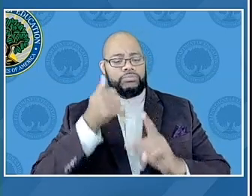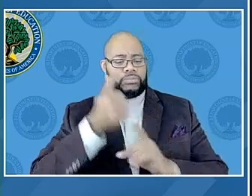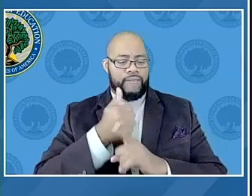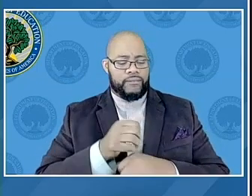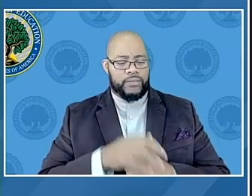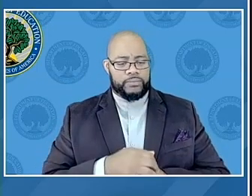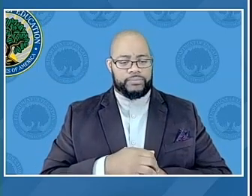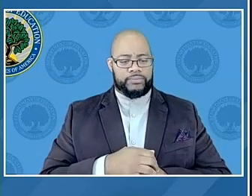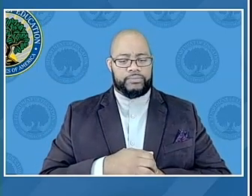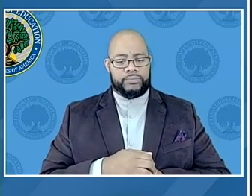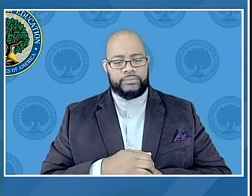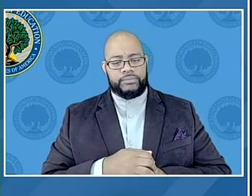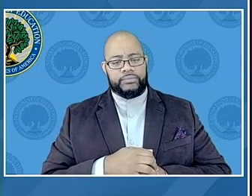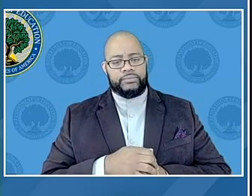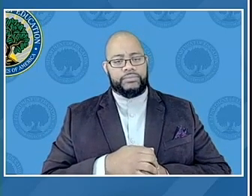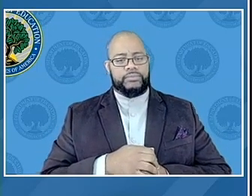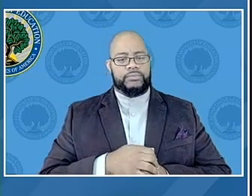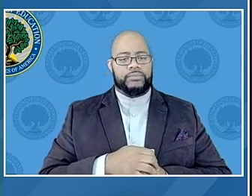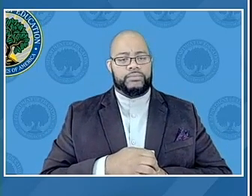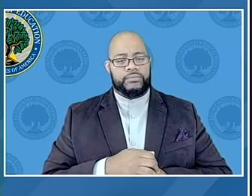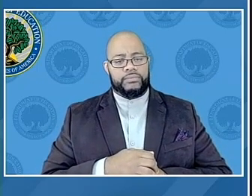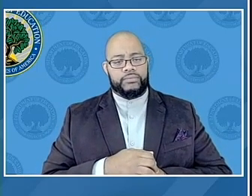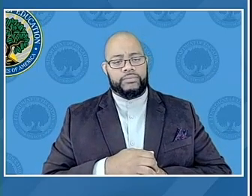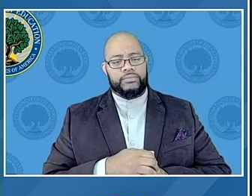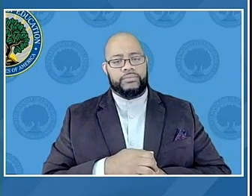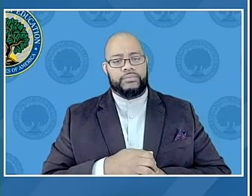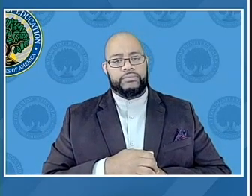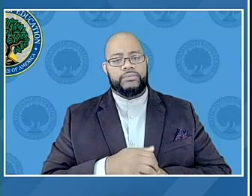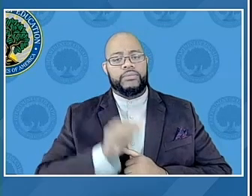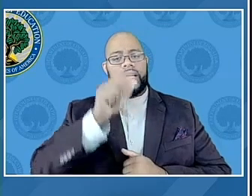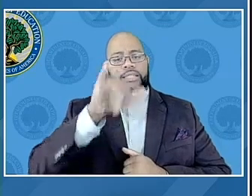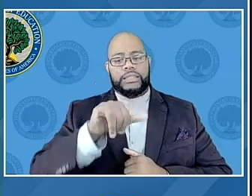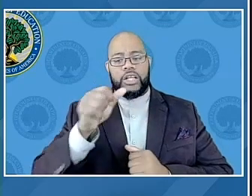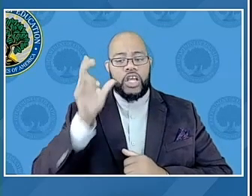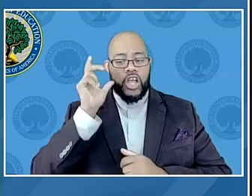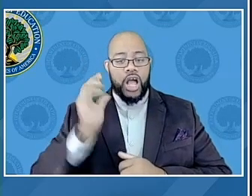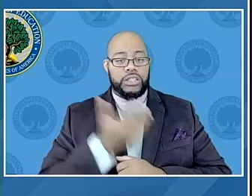Okay. Andi, can you hear us or hear me?